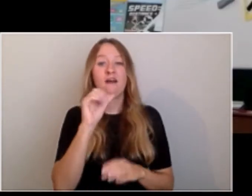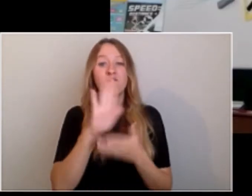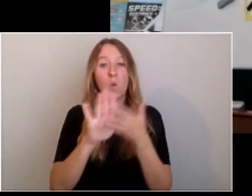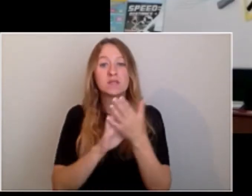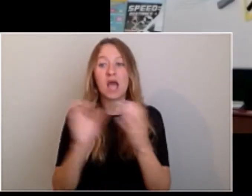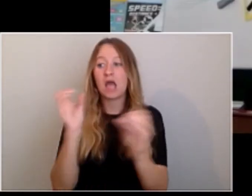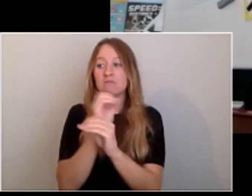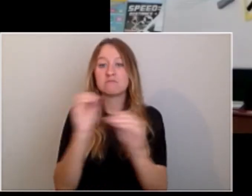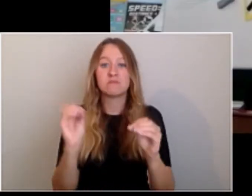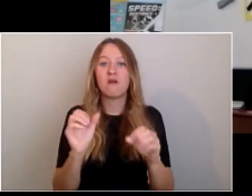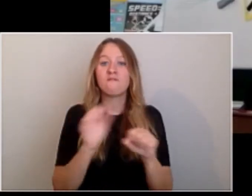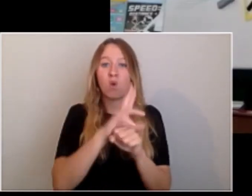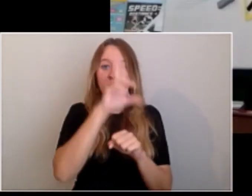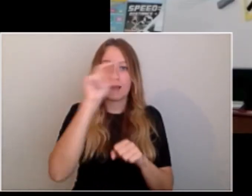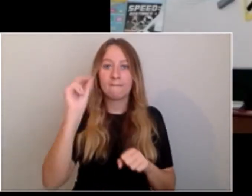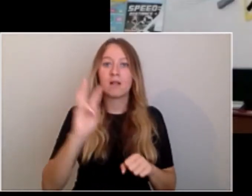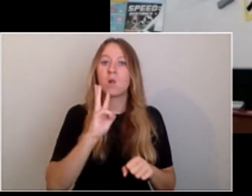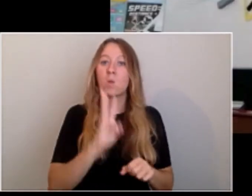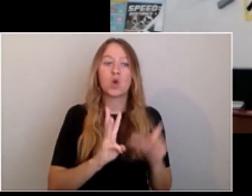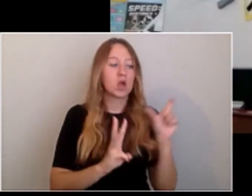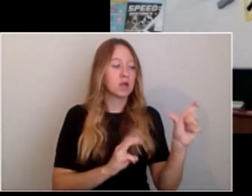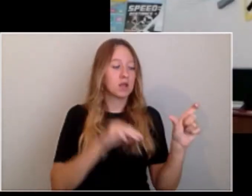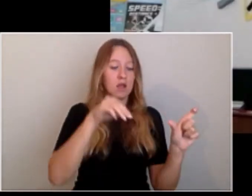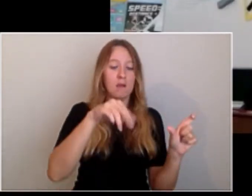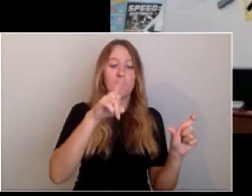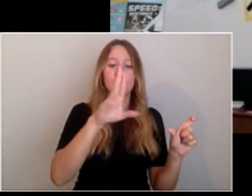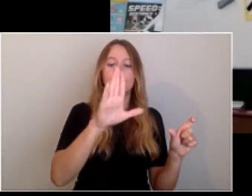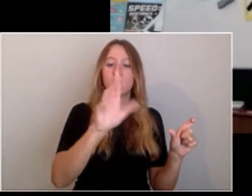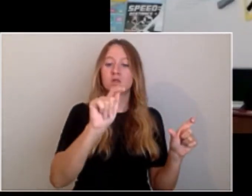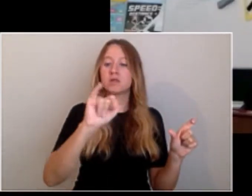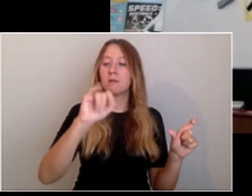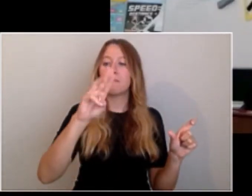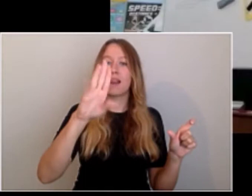at all. So, for example, the word 'multiply'. You could have